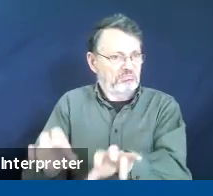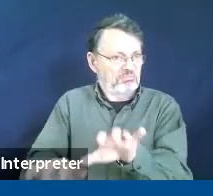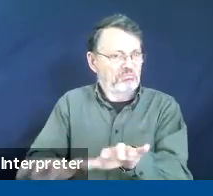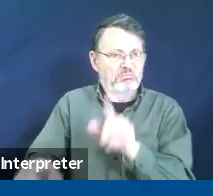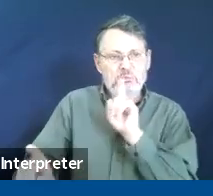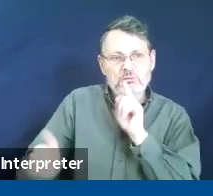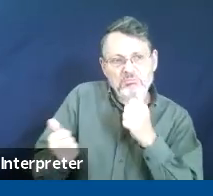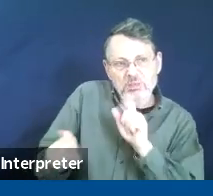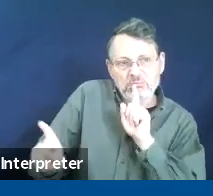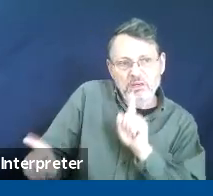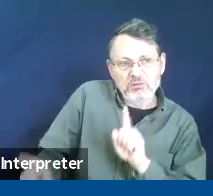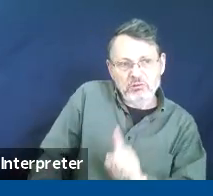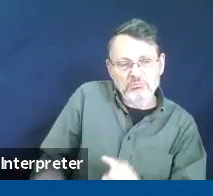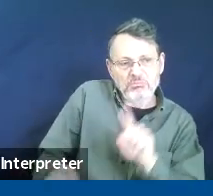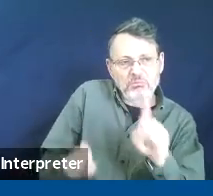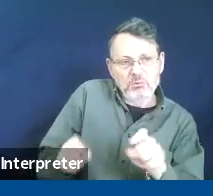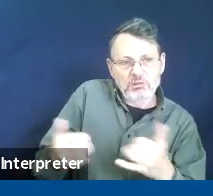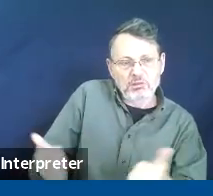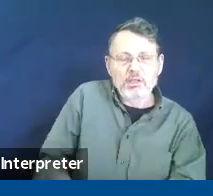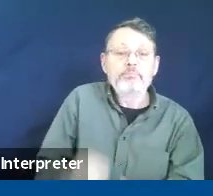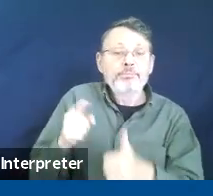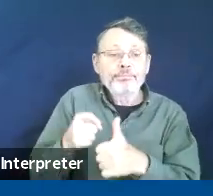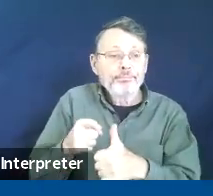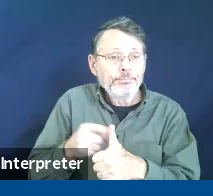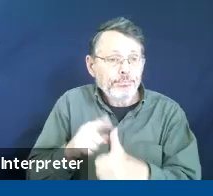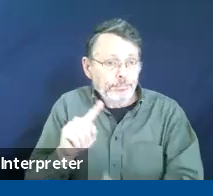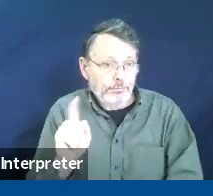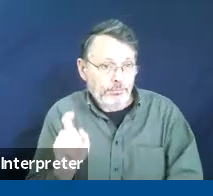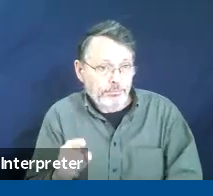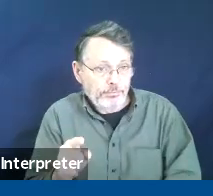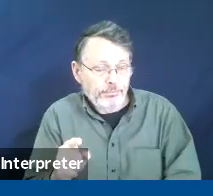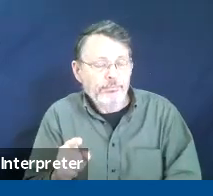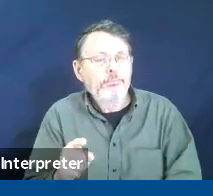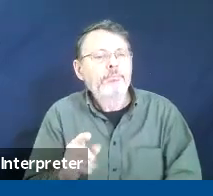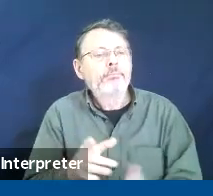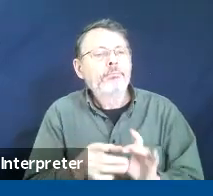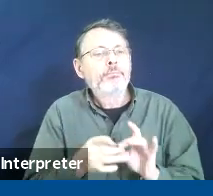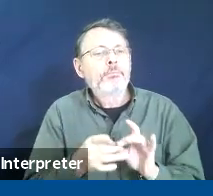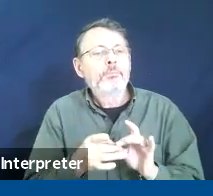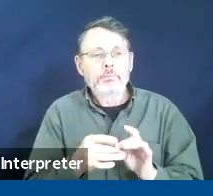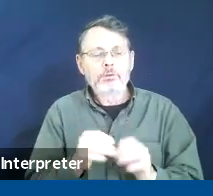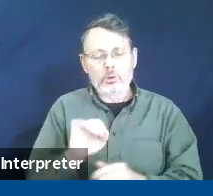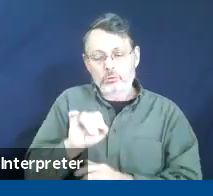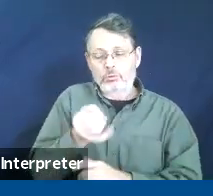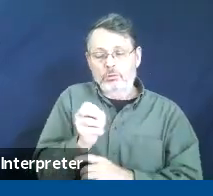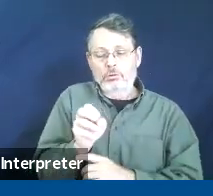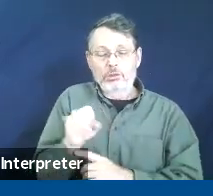address them now. The first question had to do Jessica, I know you put some information up,